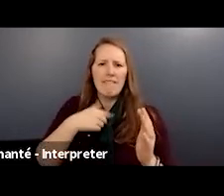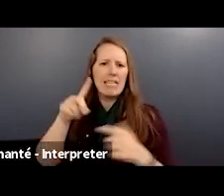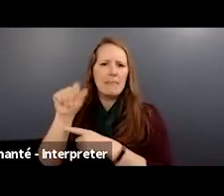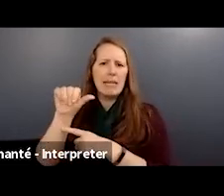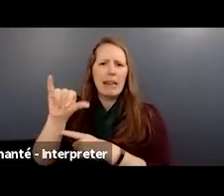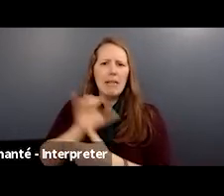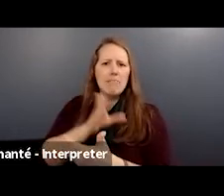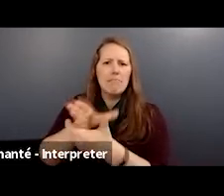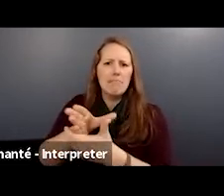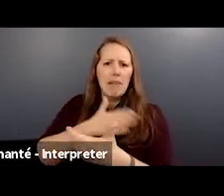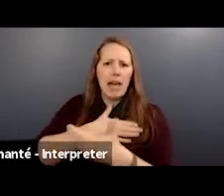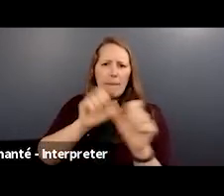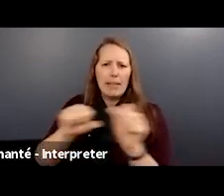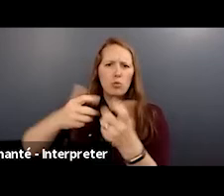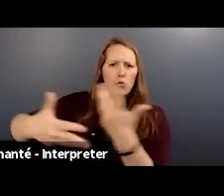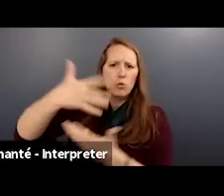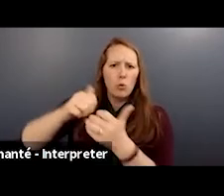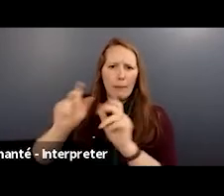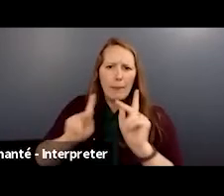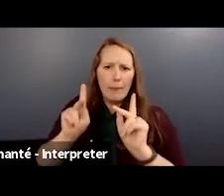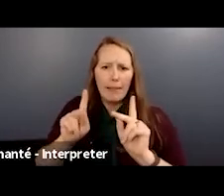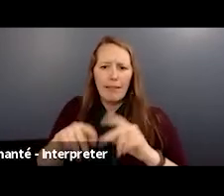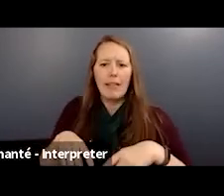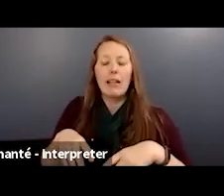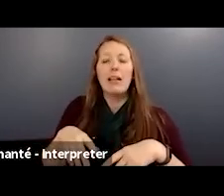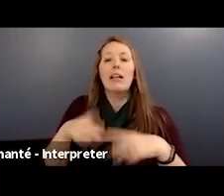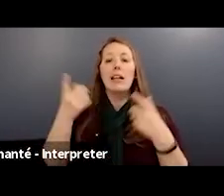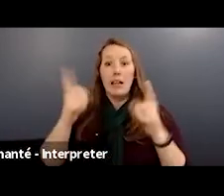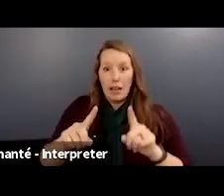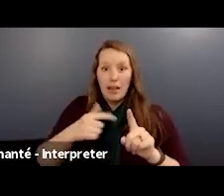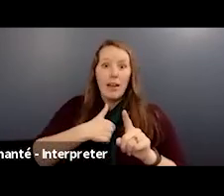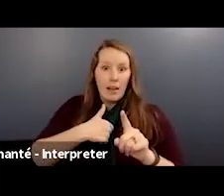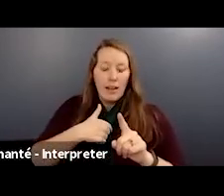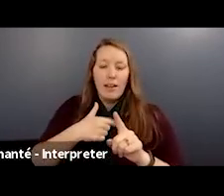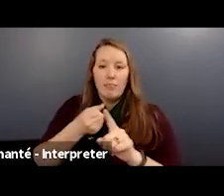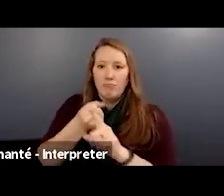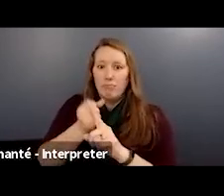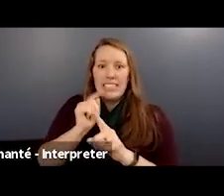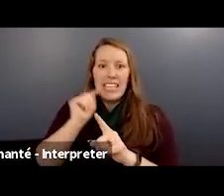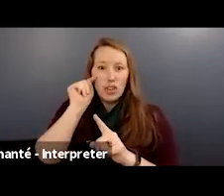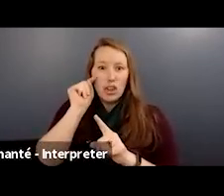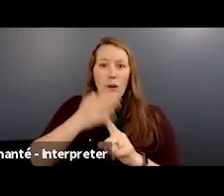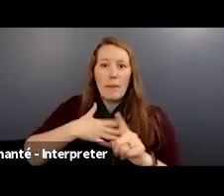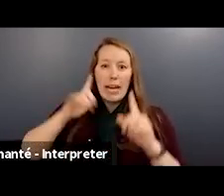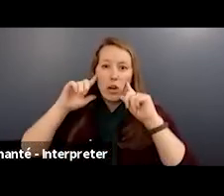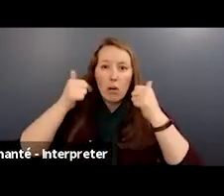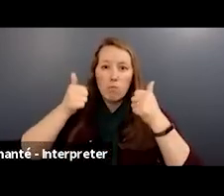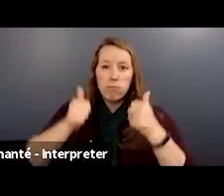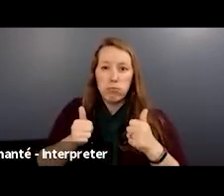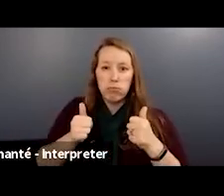But as I became a teenager and became hard of hearing, then my social life really deteriorated.